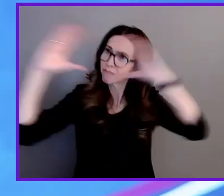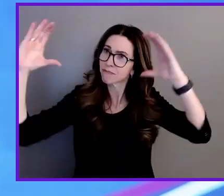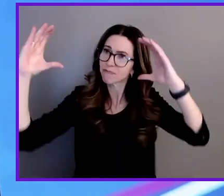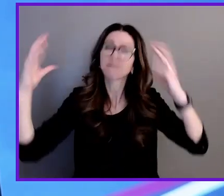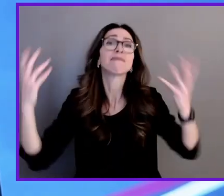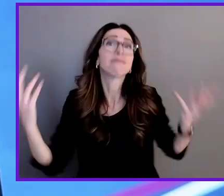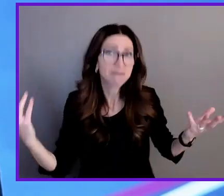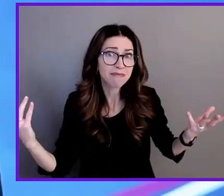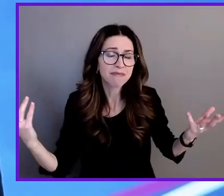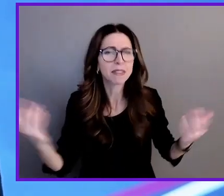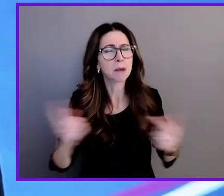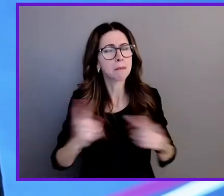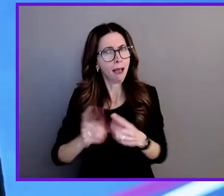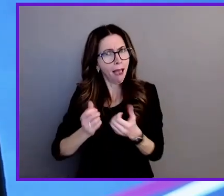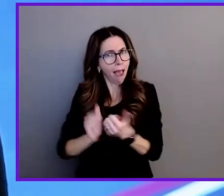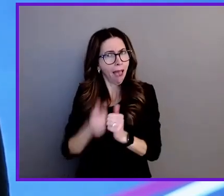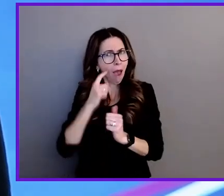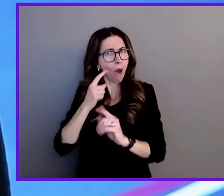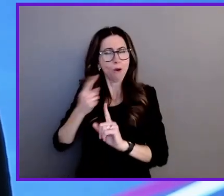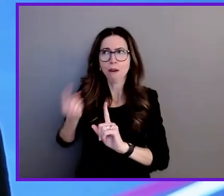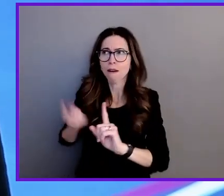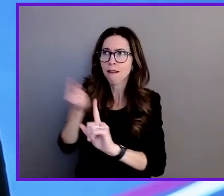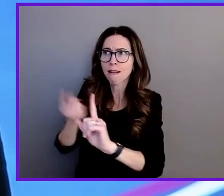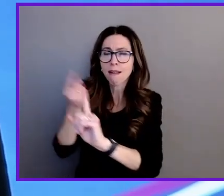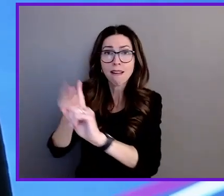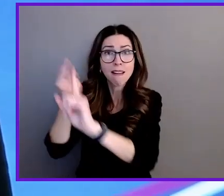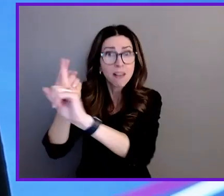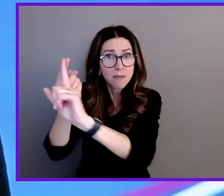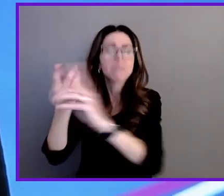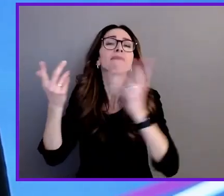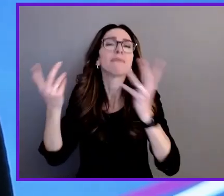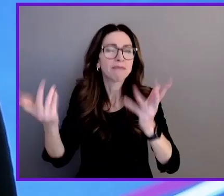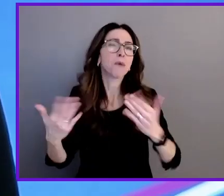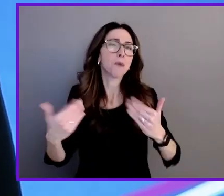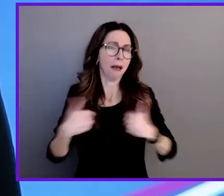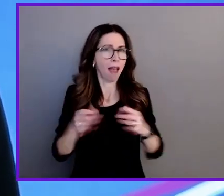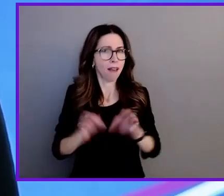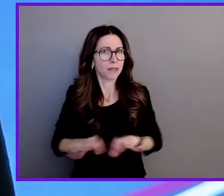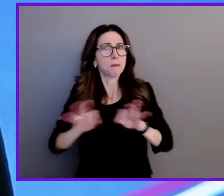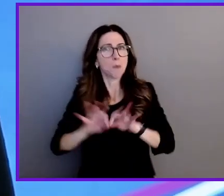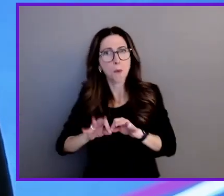we have defined critical actions that will be guiding our work and our investments.